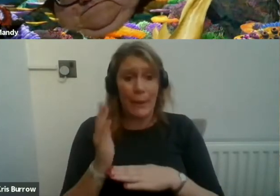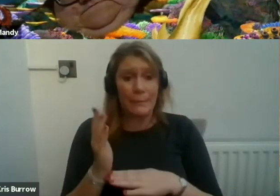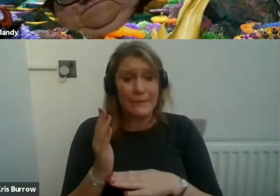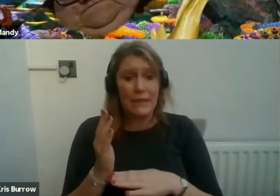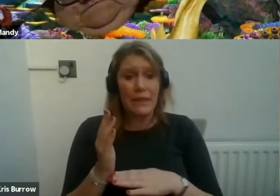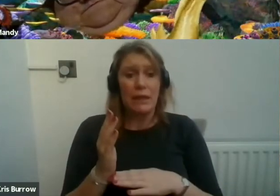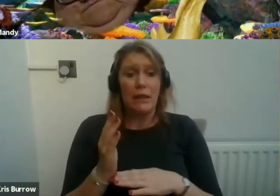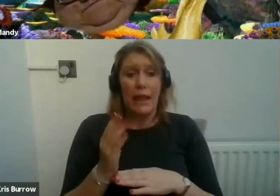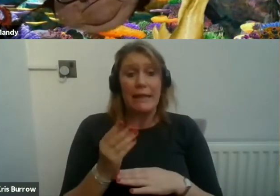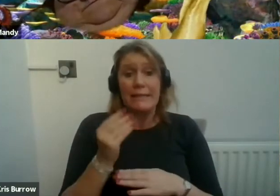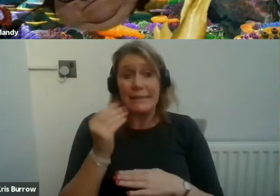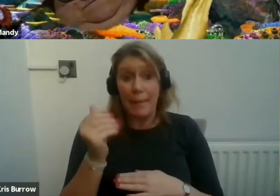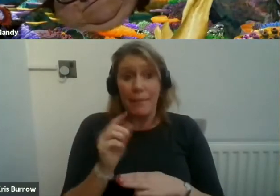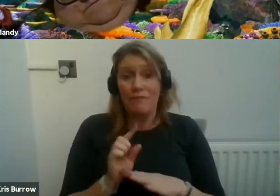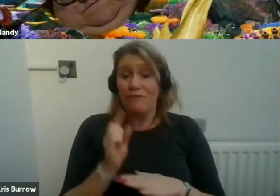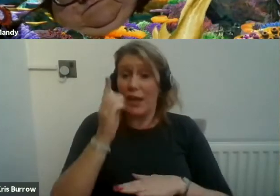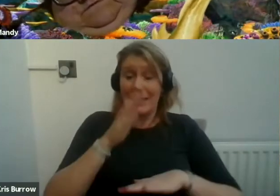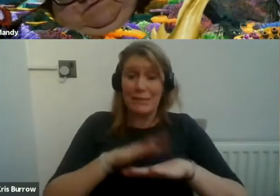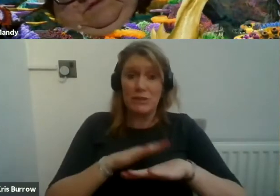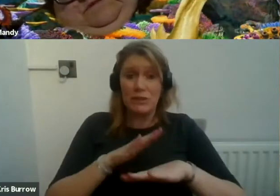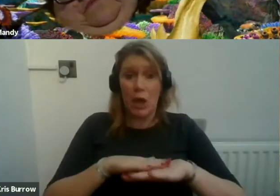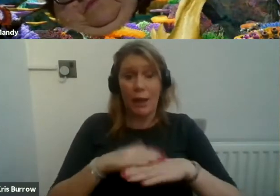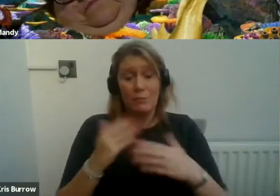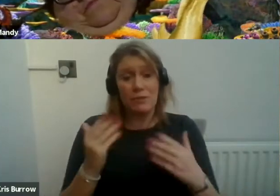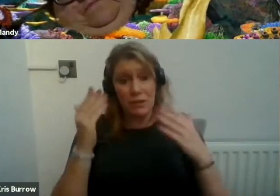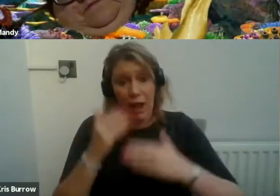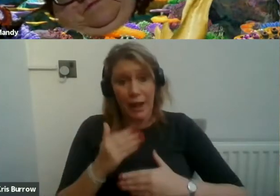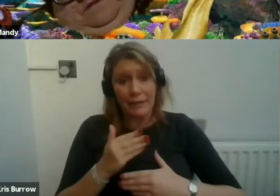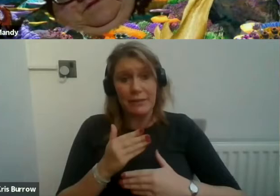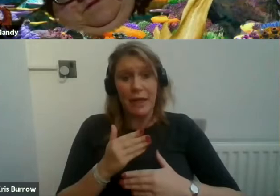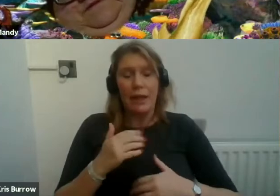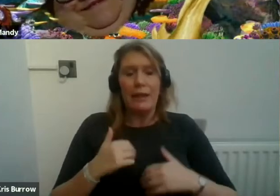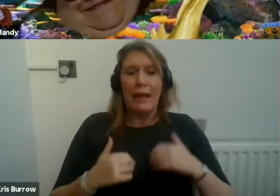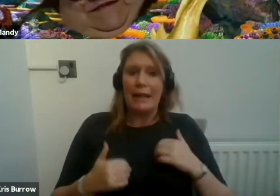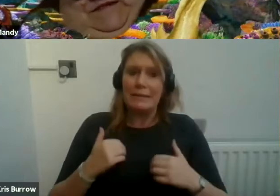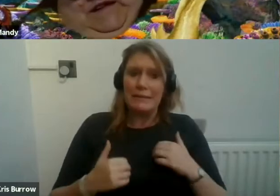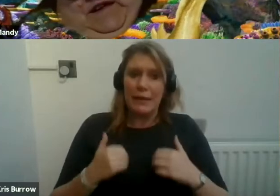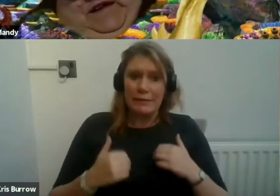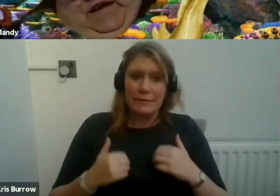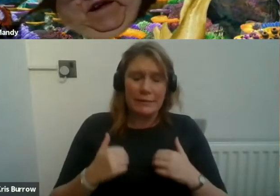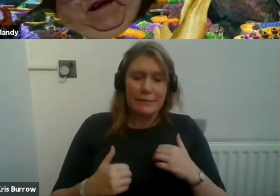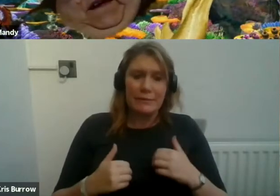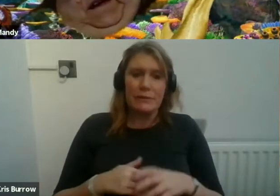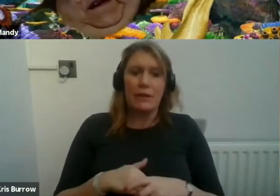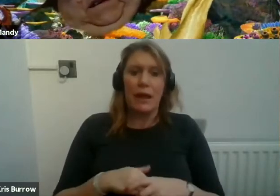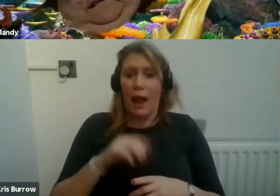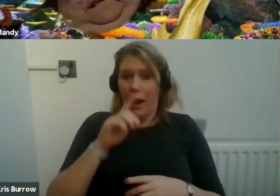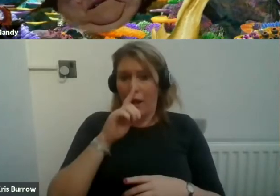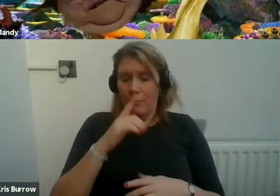premiering tonight. So that's very exciting, I can't wait to see that. Thank